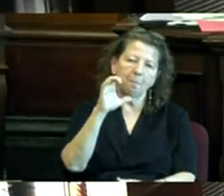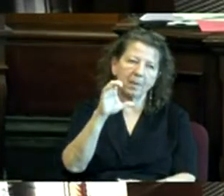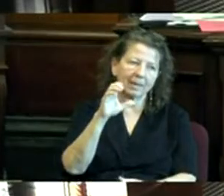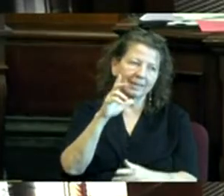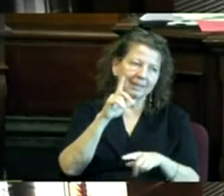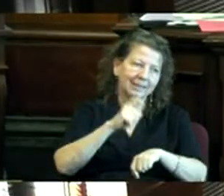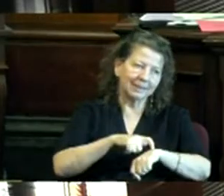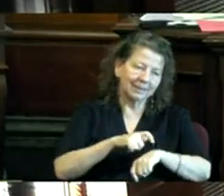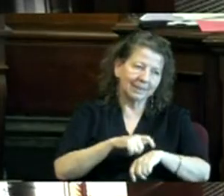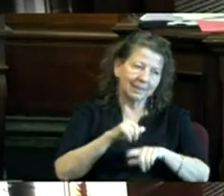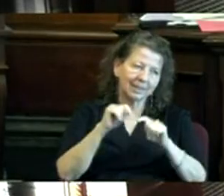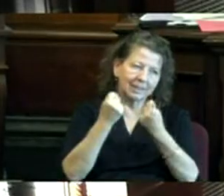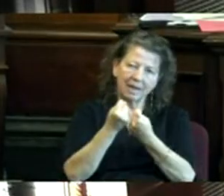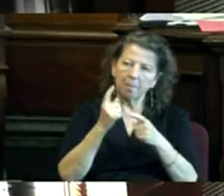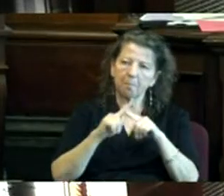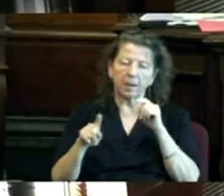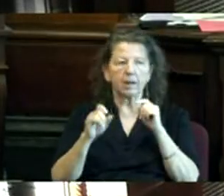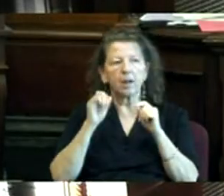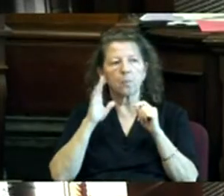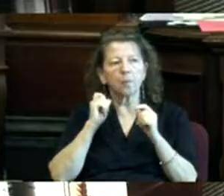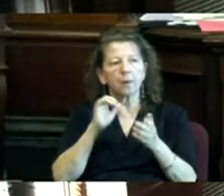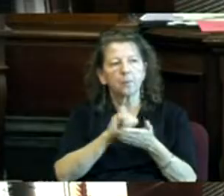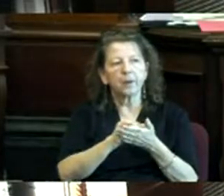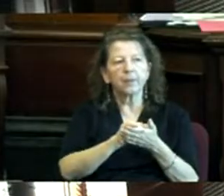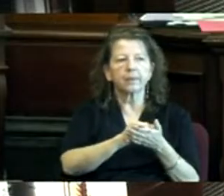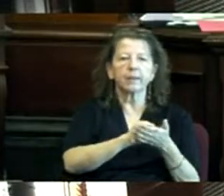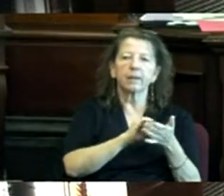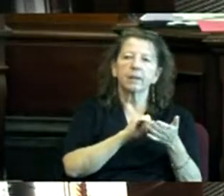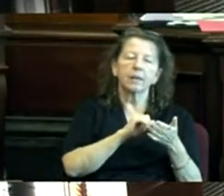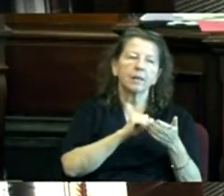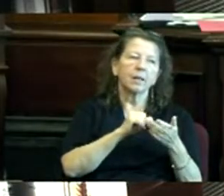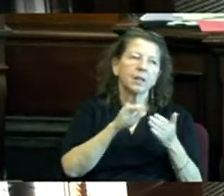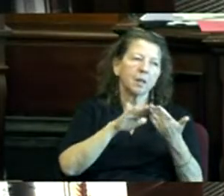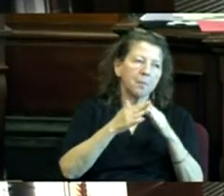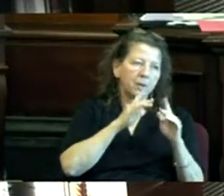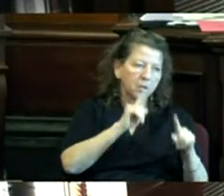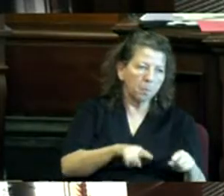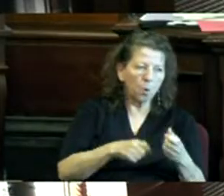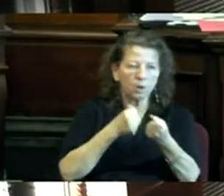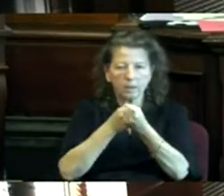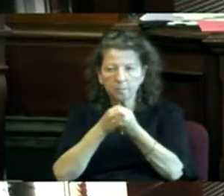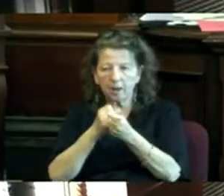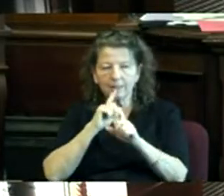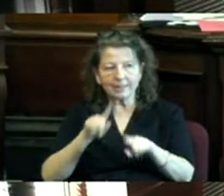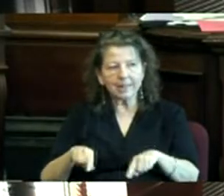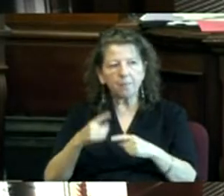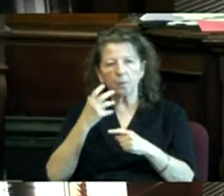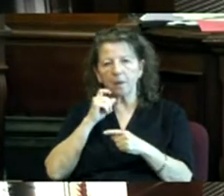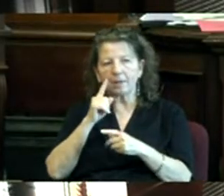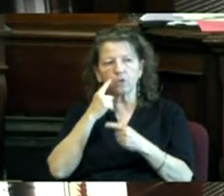to the other units? Yeah, probably mostly with the Pic team. But the unit also includes